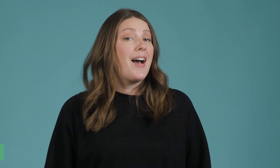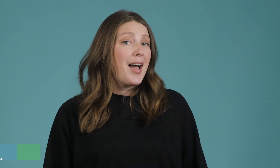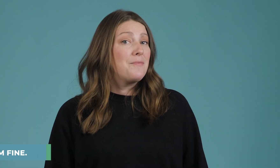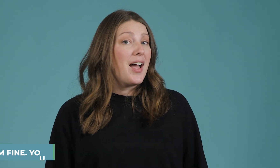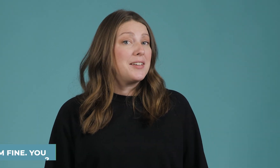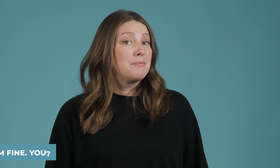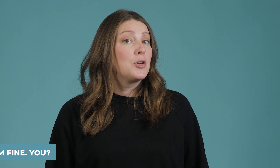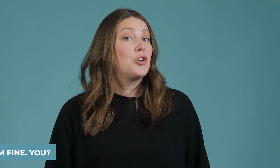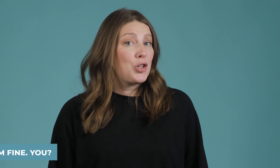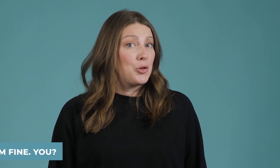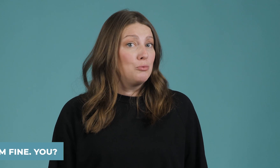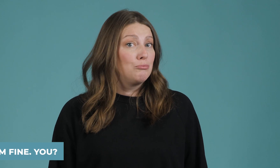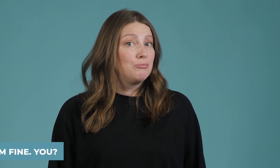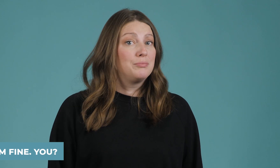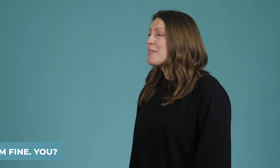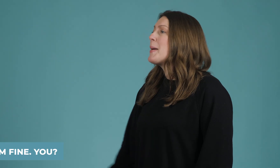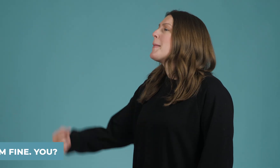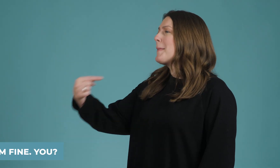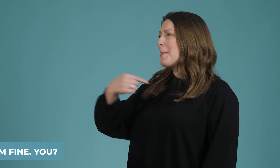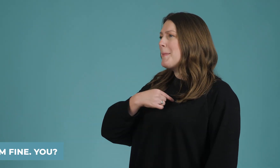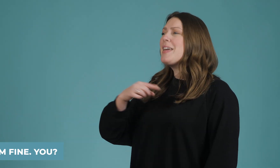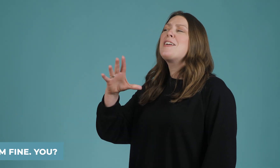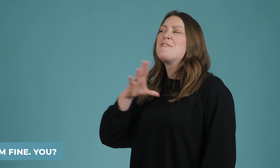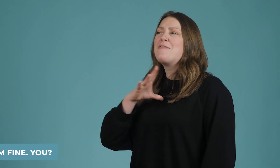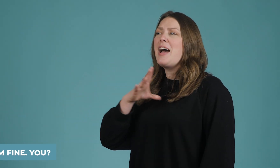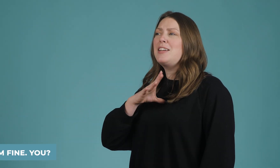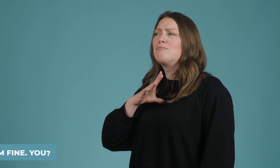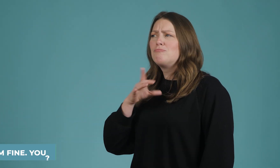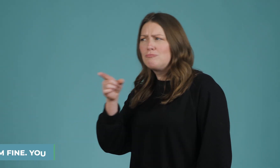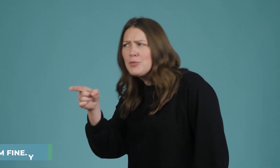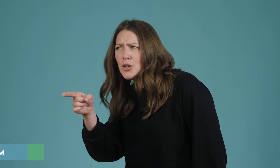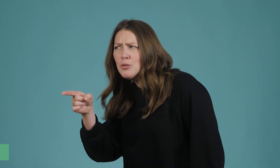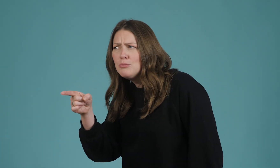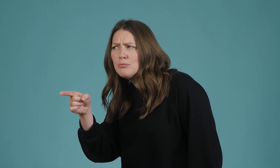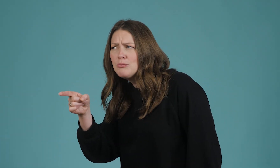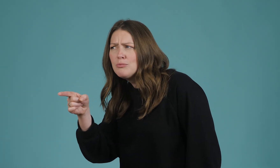I'm fine. You. Me? Fine. You.